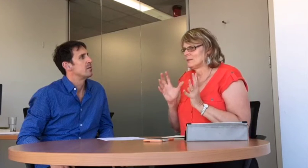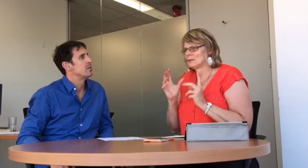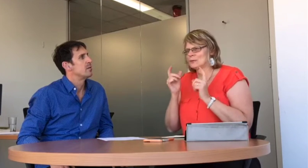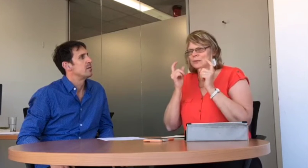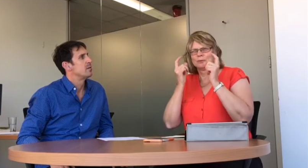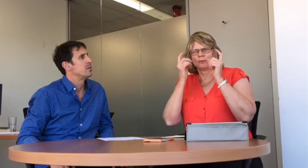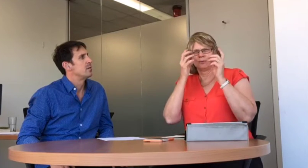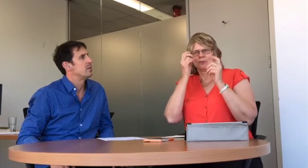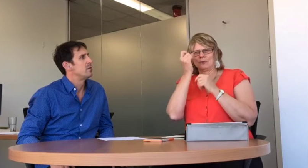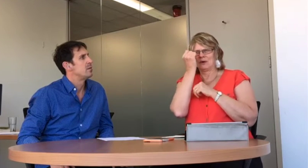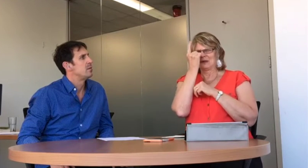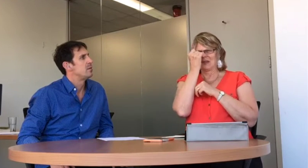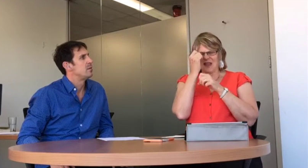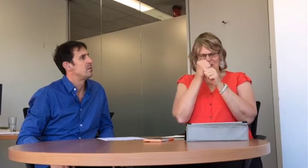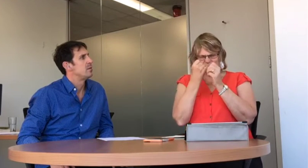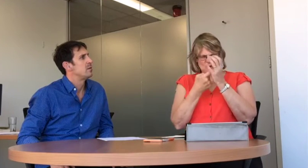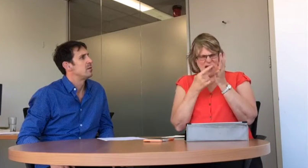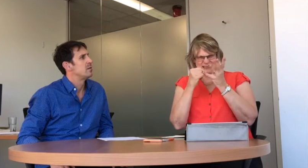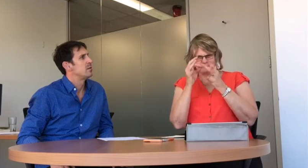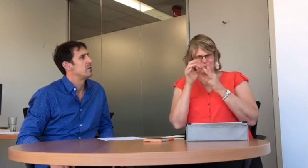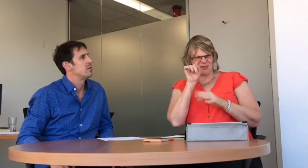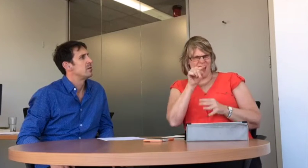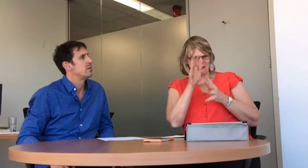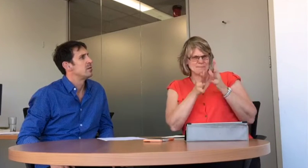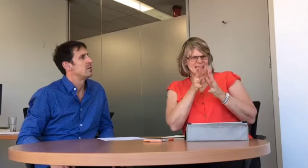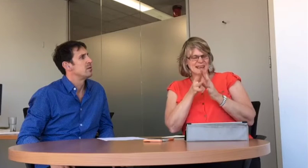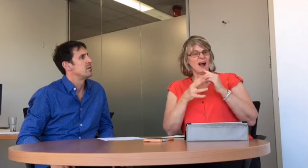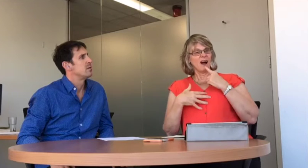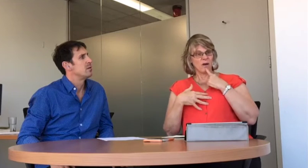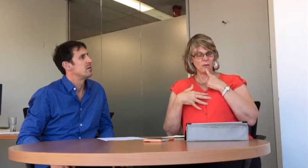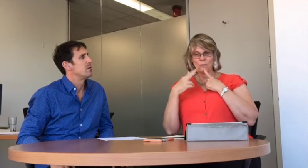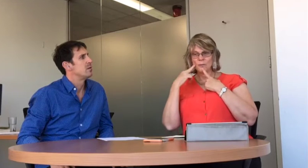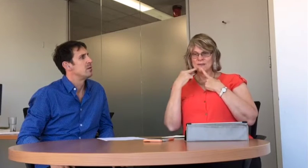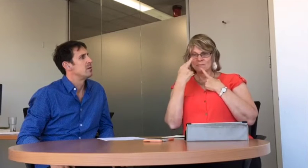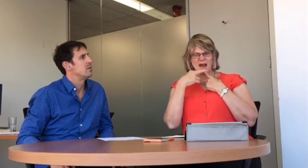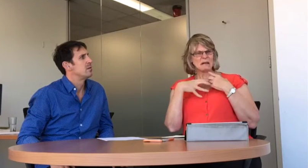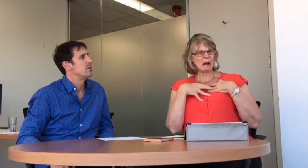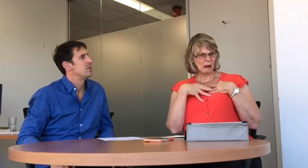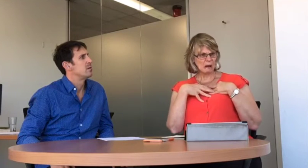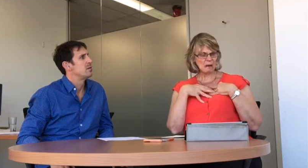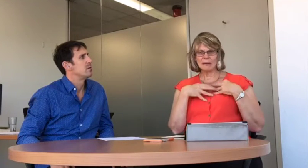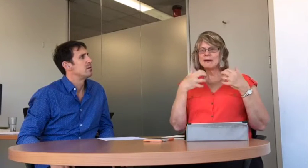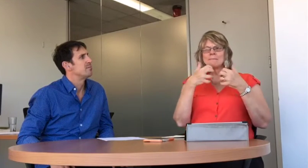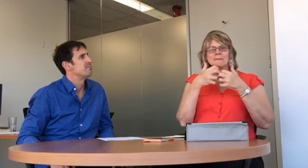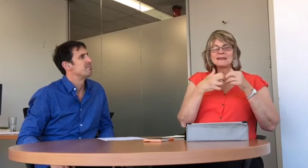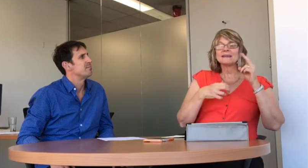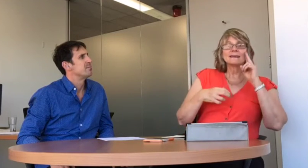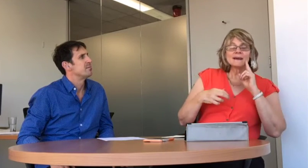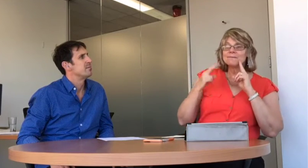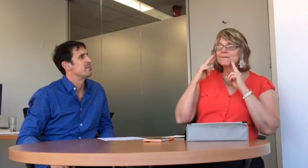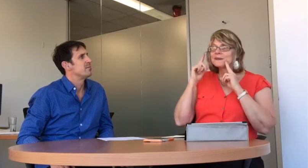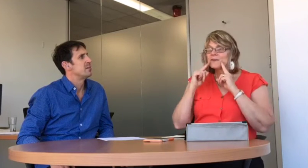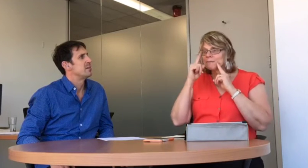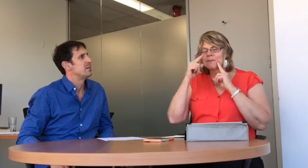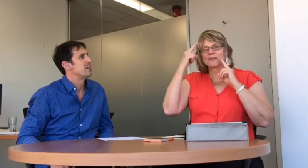because it's all too hard, it's too difficult, and they can't really understand what it means for the deaf-blind person.